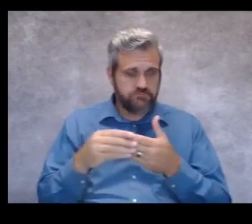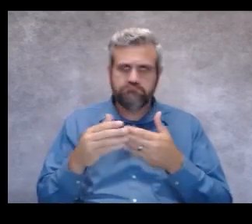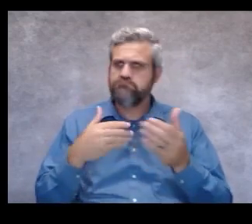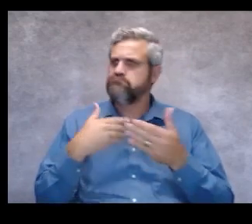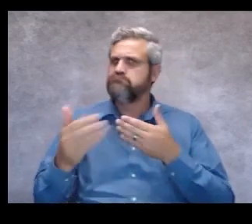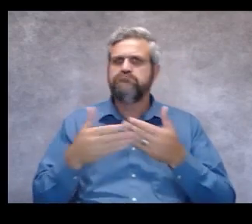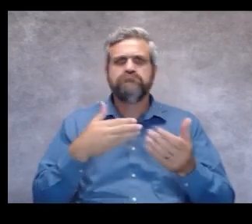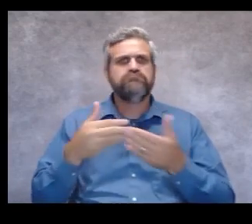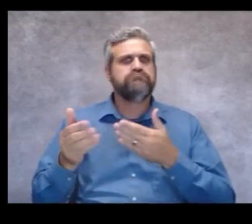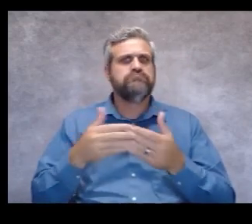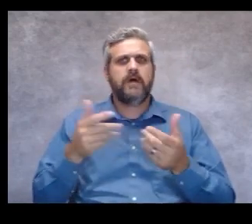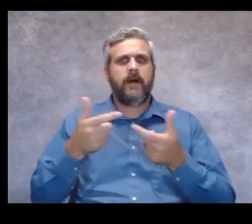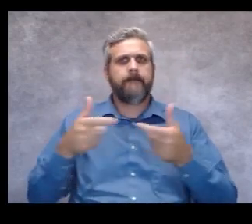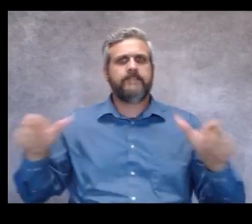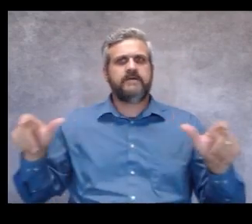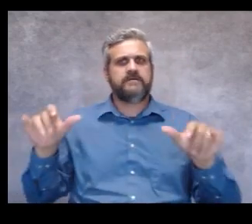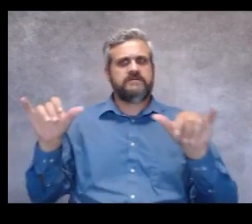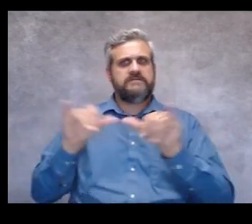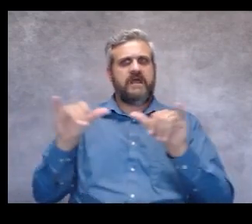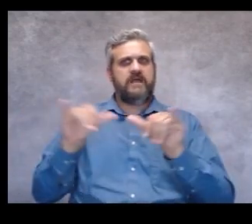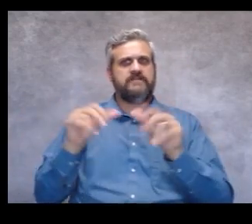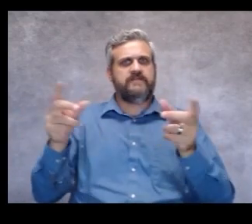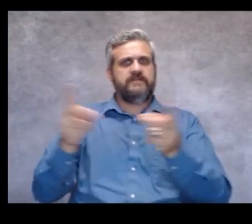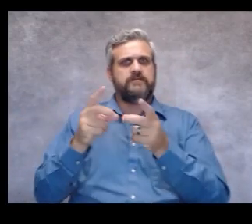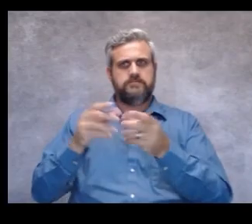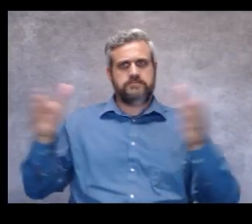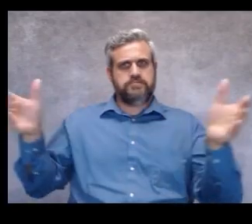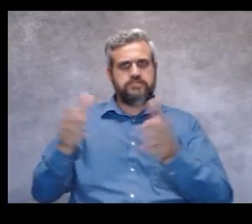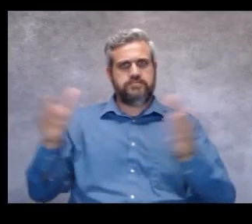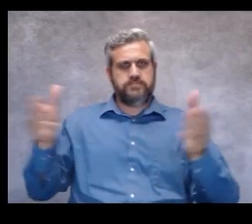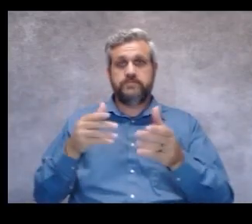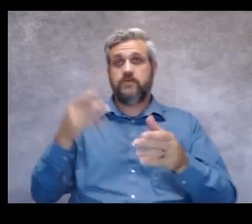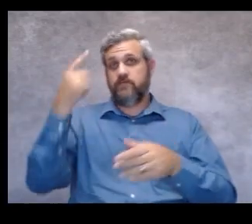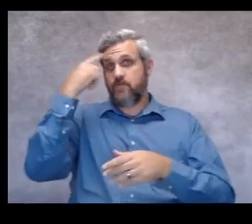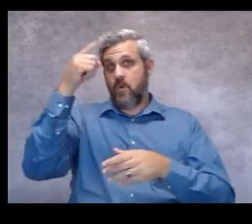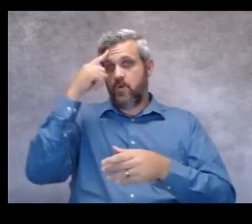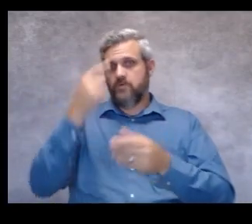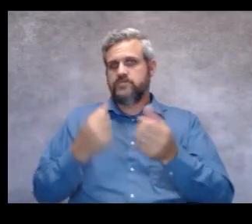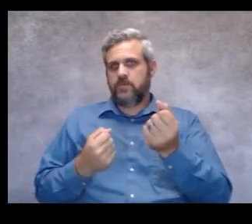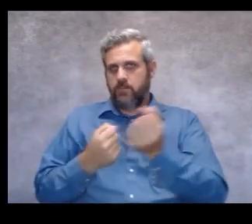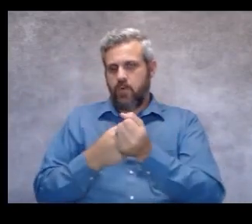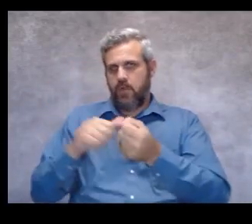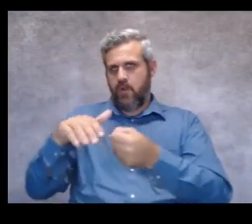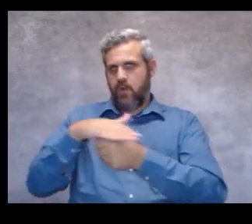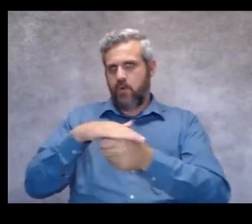regardless of the size of the district to support its local GT program. In